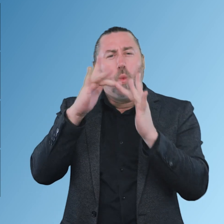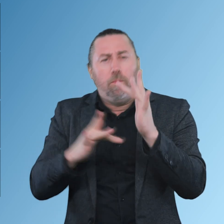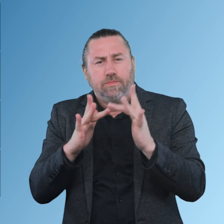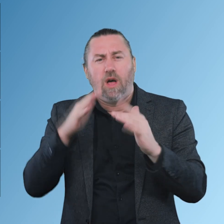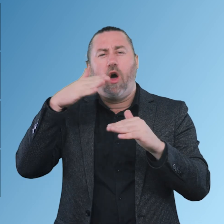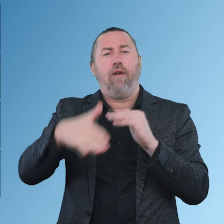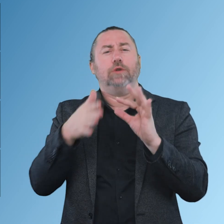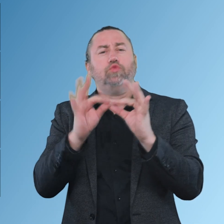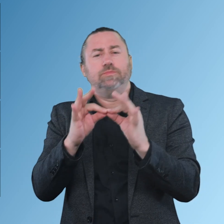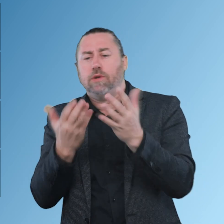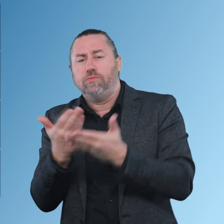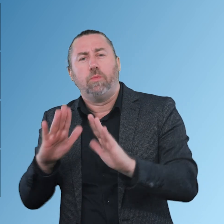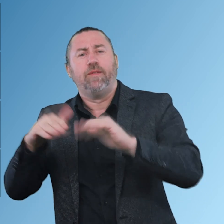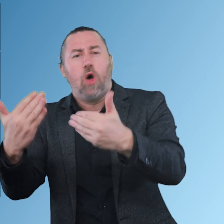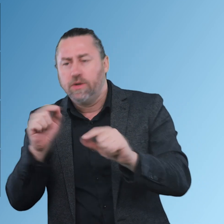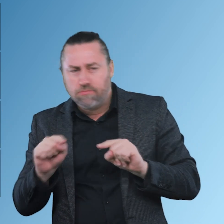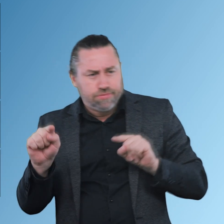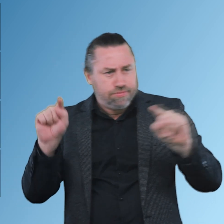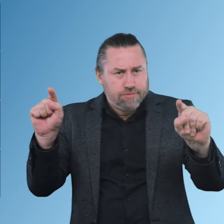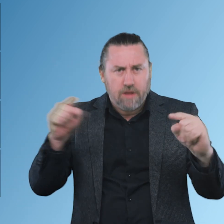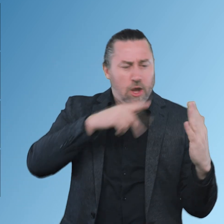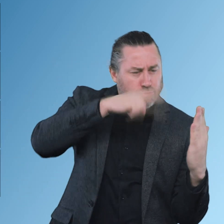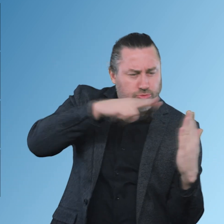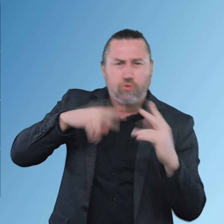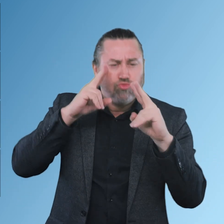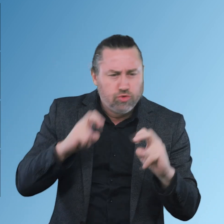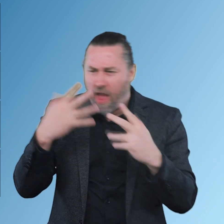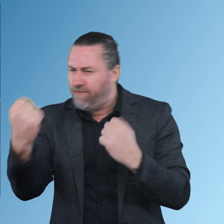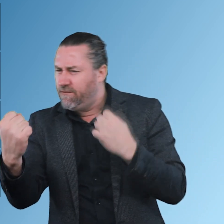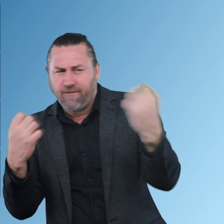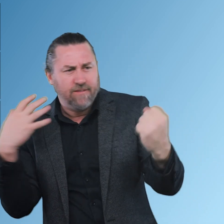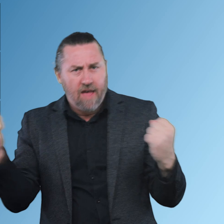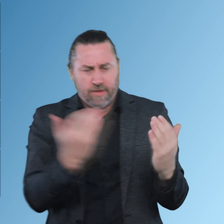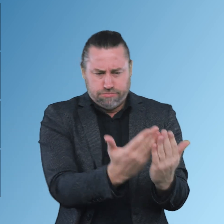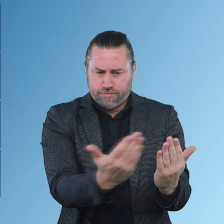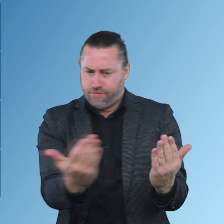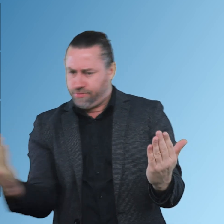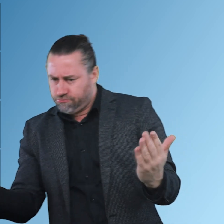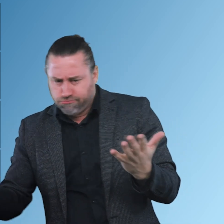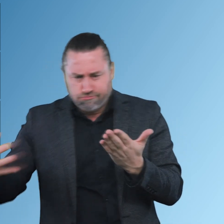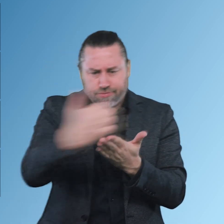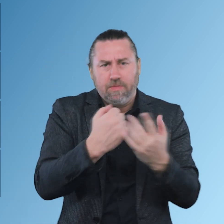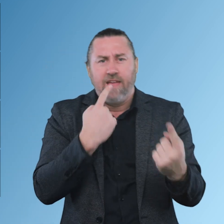a review of peer-reviewed and grey literature; consultation with representatives of the Deaf